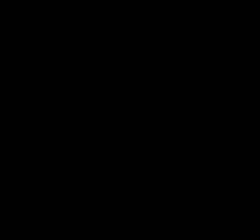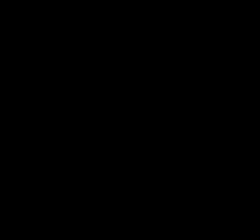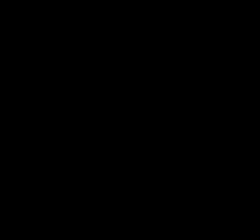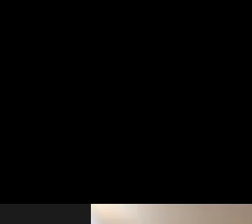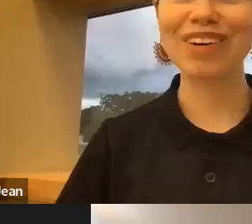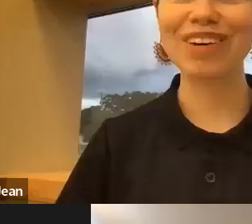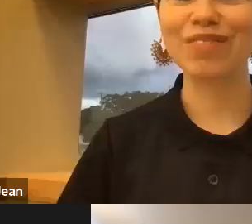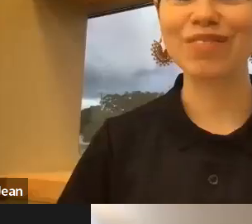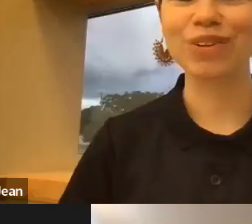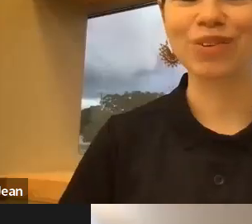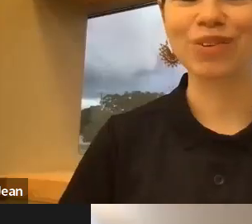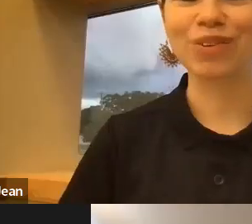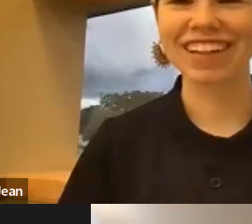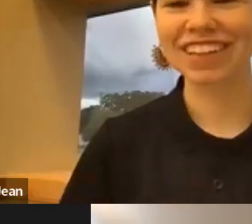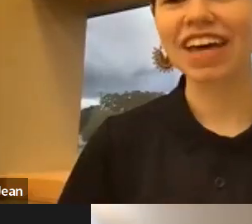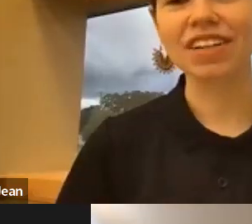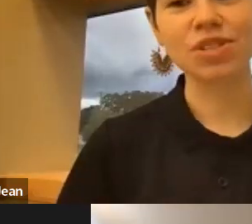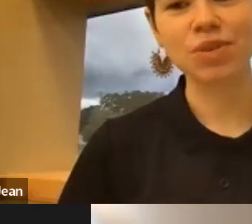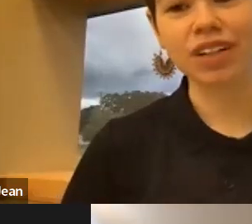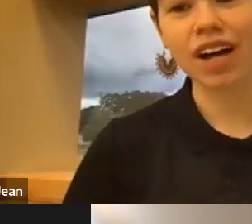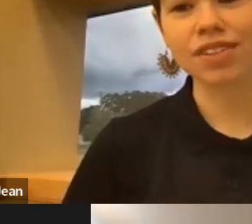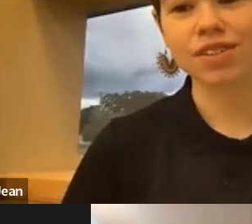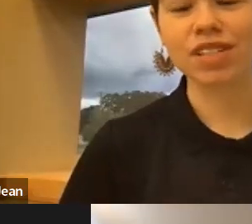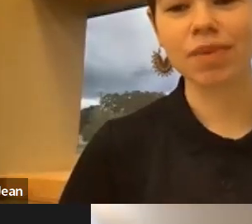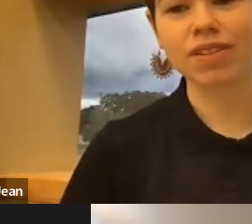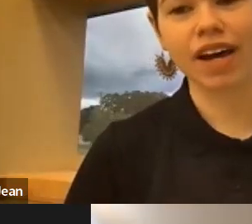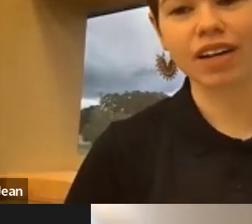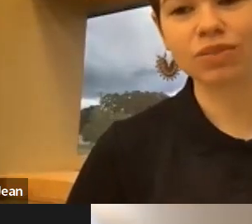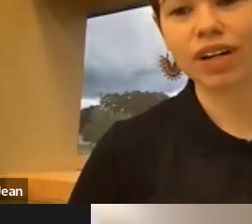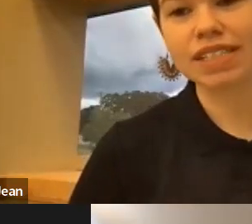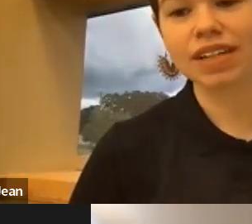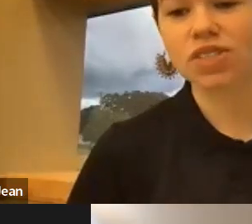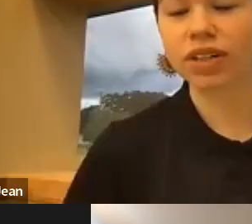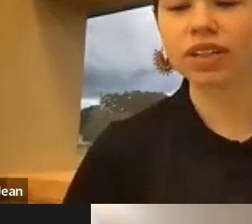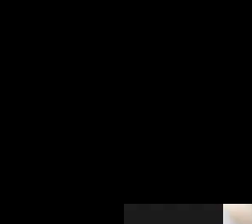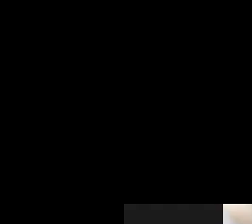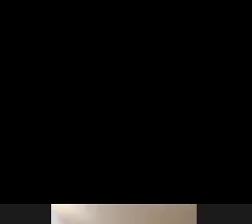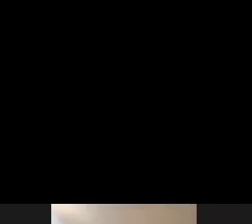Hi! everyone, thank you for joining us We'll get our next panel started in about 5 min Hello, everyone, It is 2 o'clock so it is about time for us to get started.